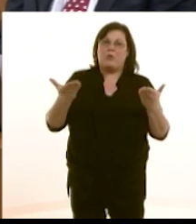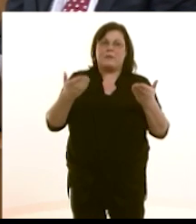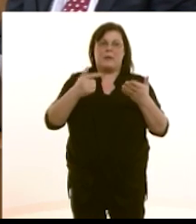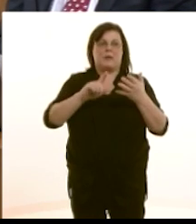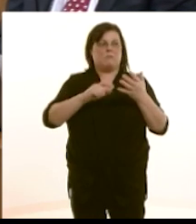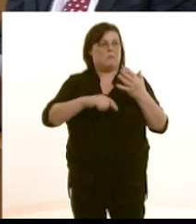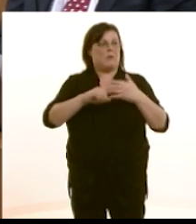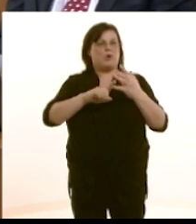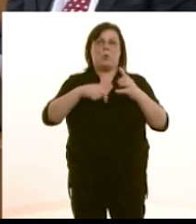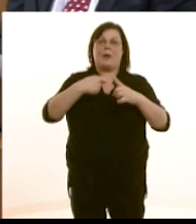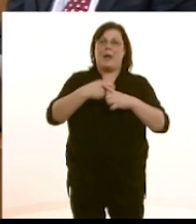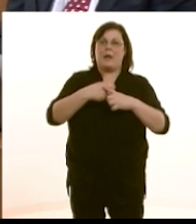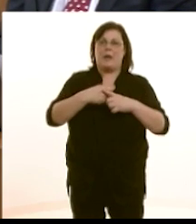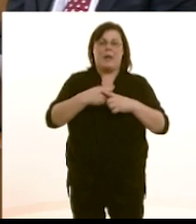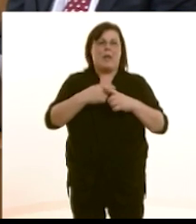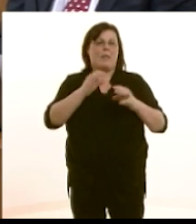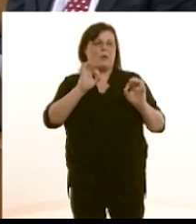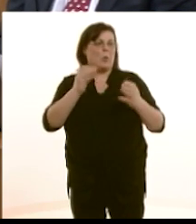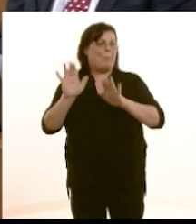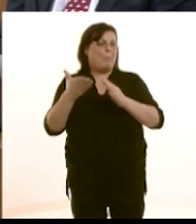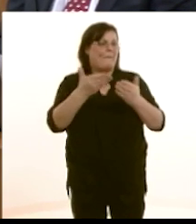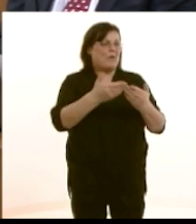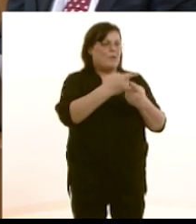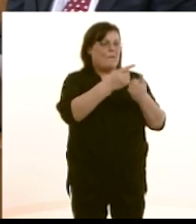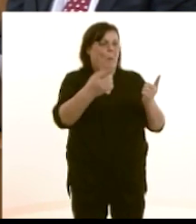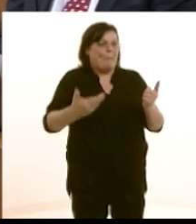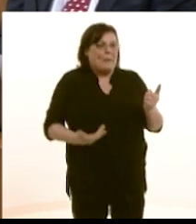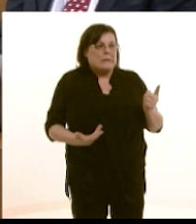provisions for businesses and companies. I do not see those provisions. I do not see